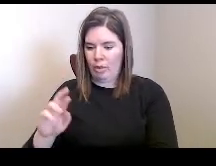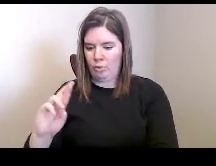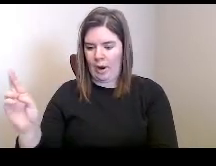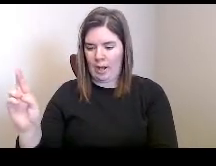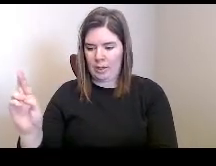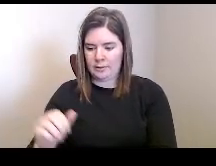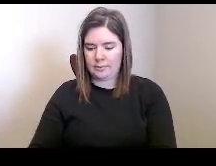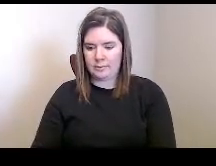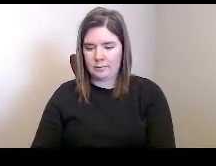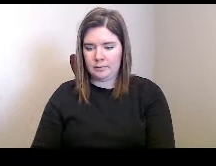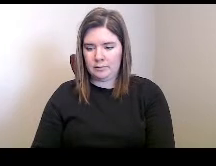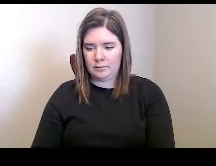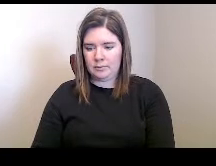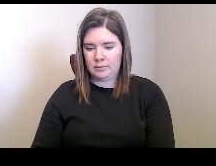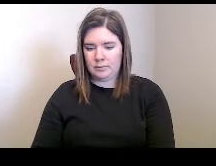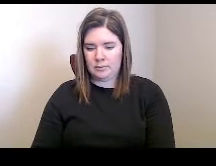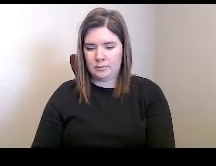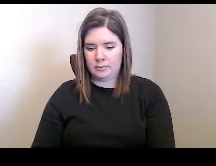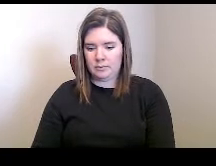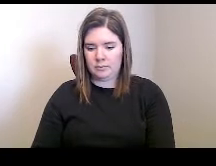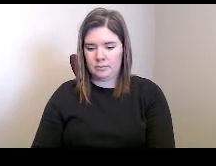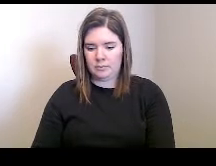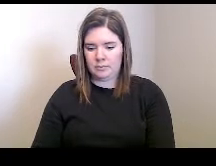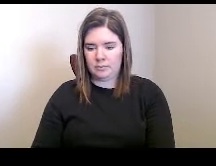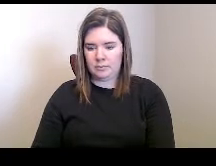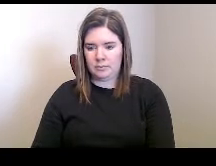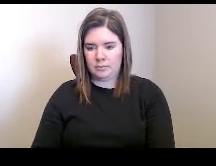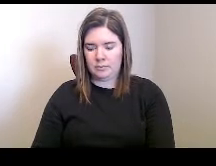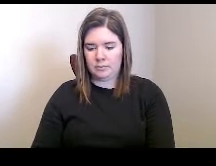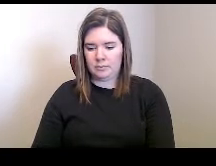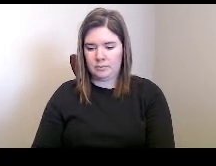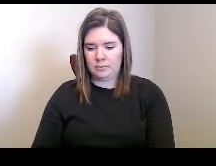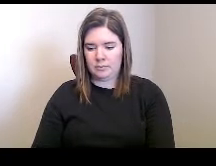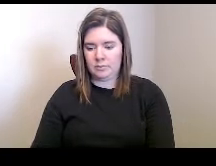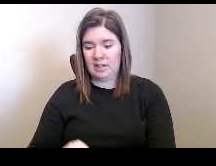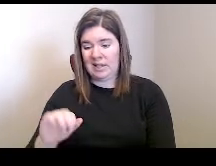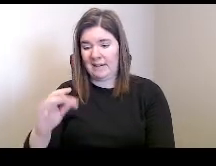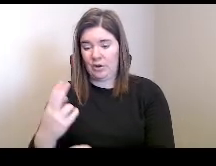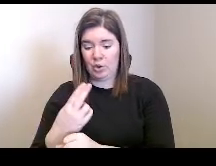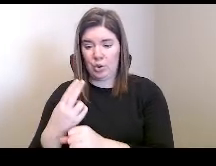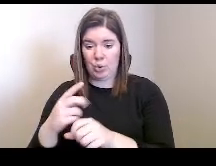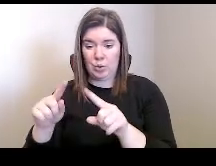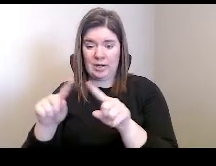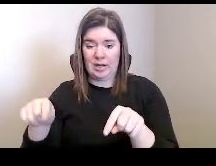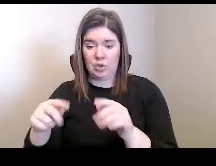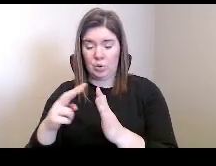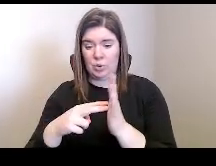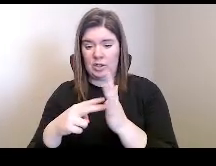using the keyboard or screen reader to edit this document, but the accessibility checker,